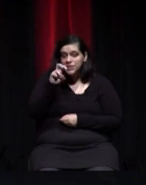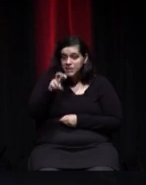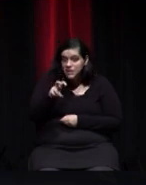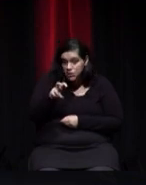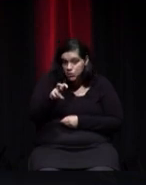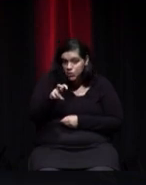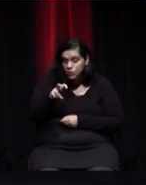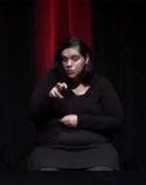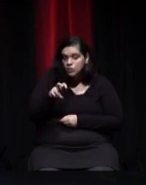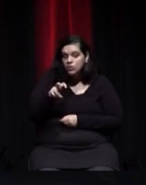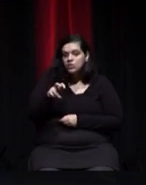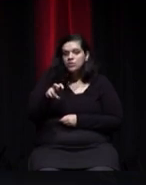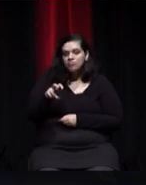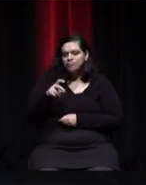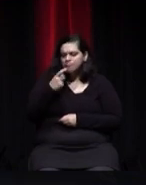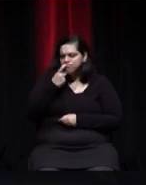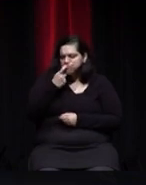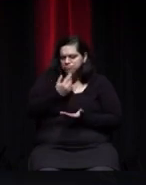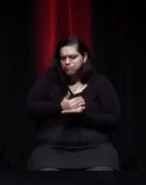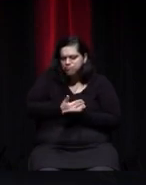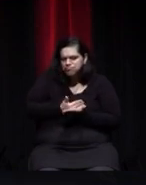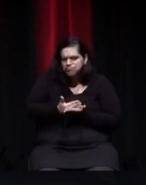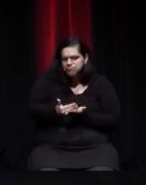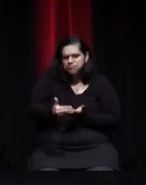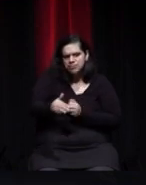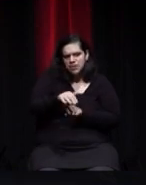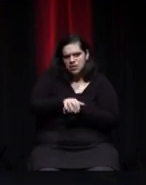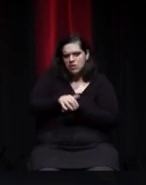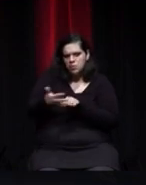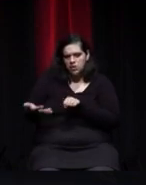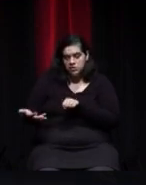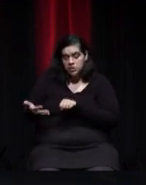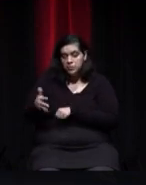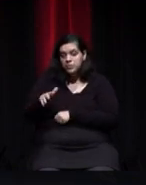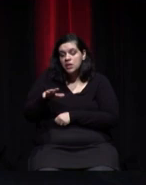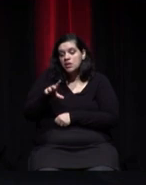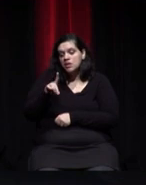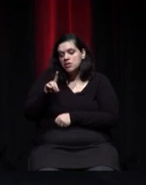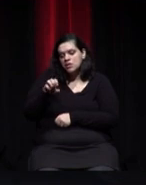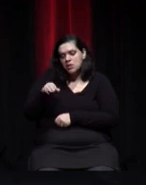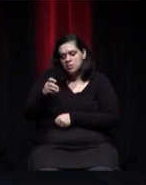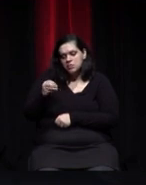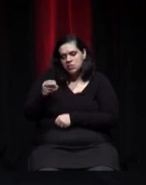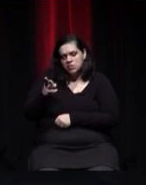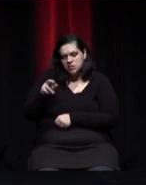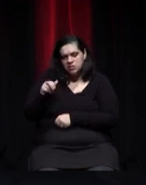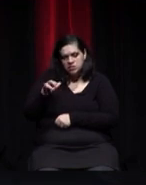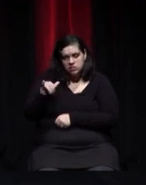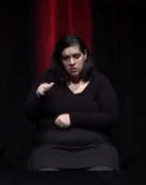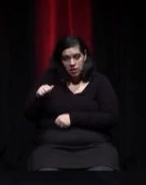We're at the very beginning of democracy. But at this beginning... Democracy is at risk.